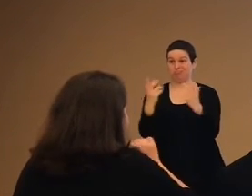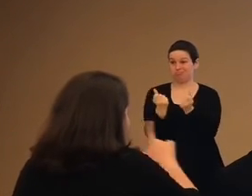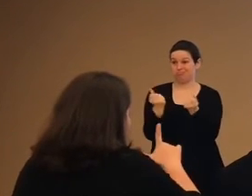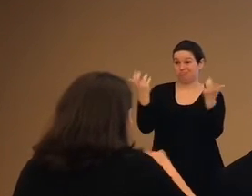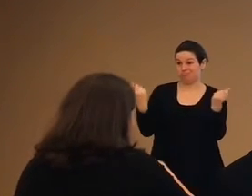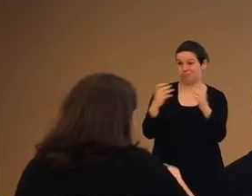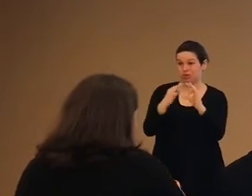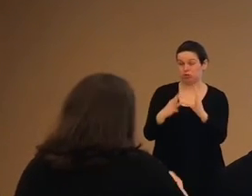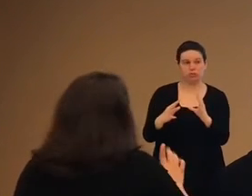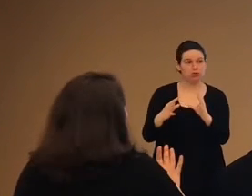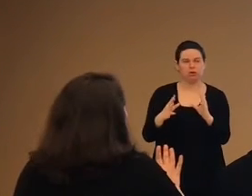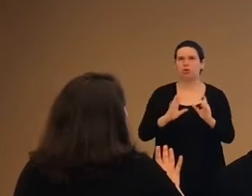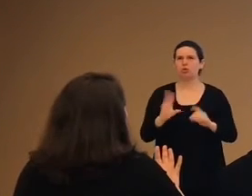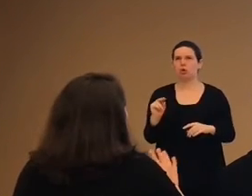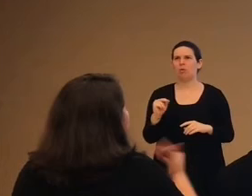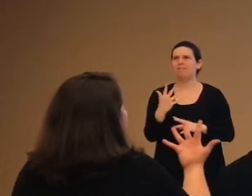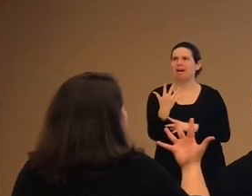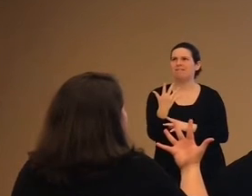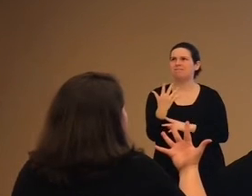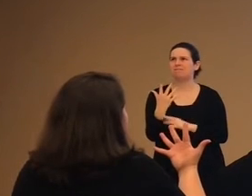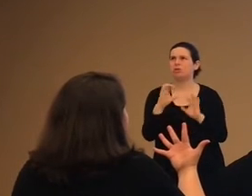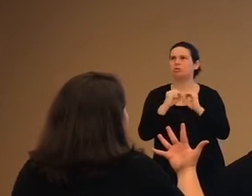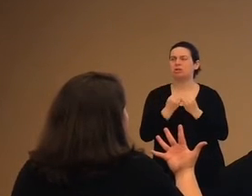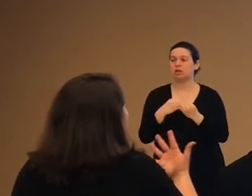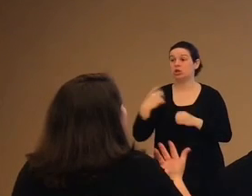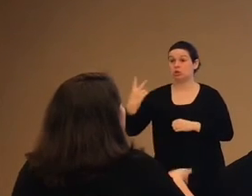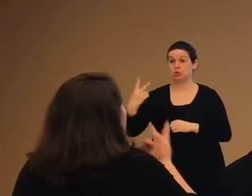know I actually been out to five and two places told me that that was an